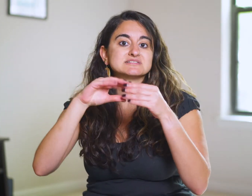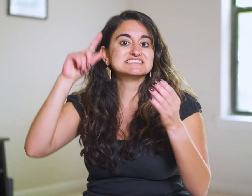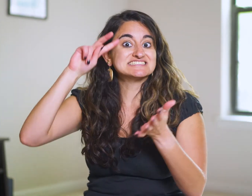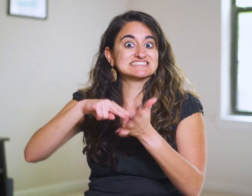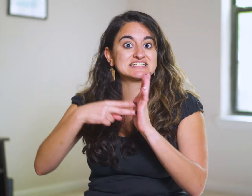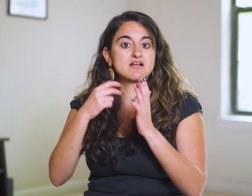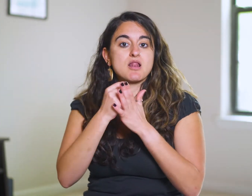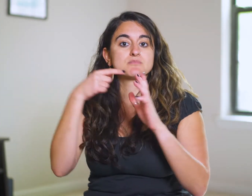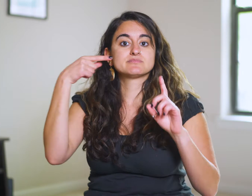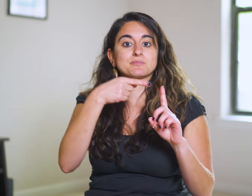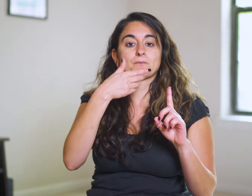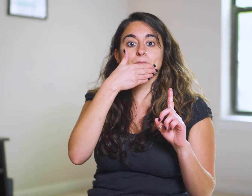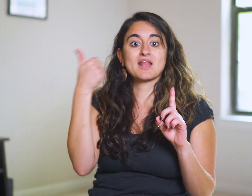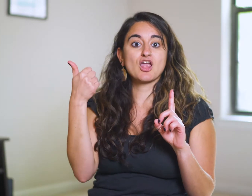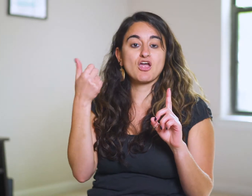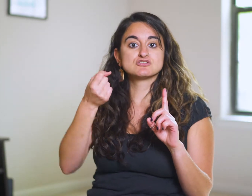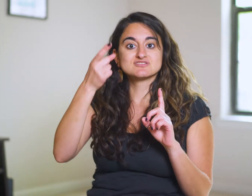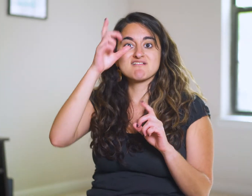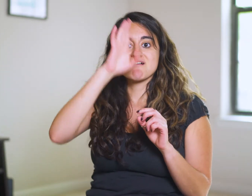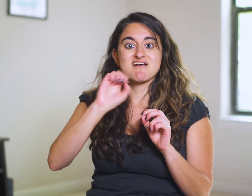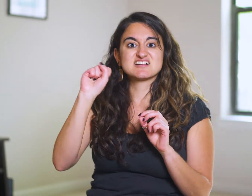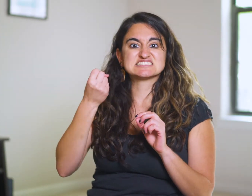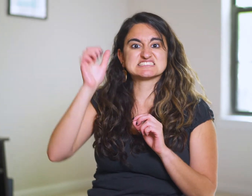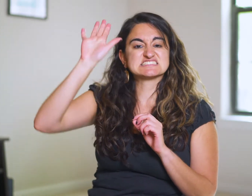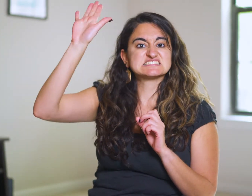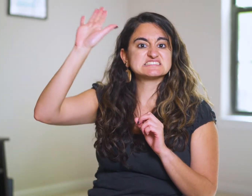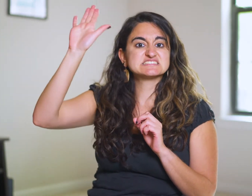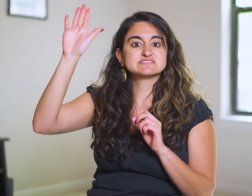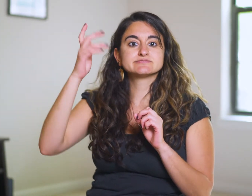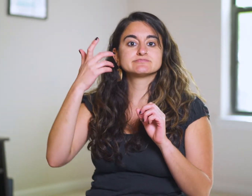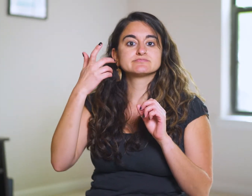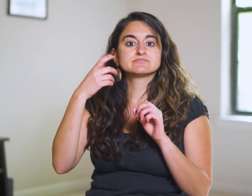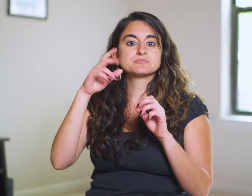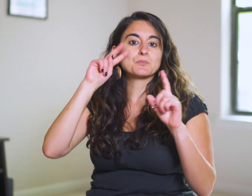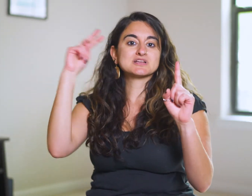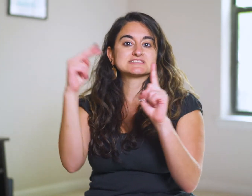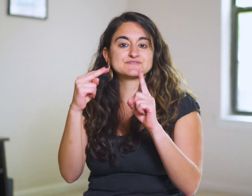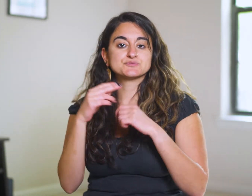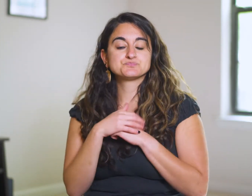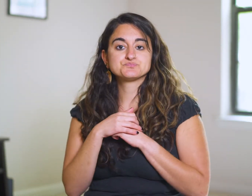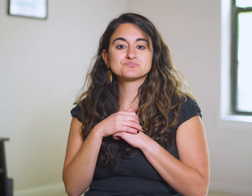intended to help him better understand God’s perspective.